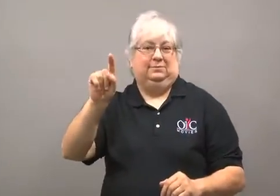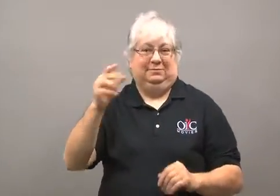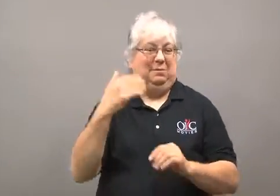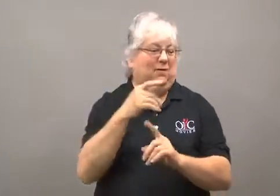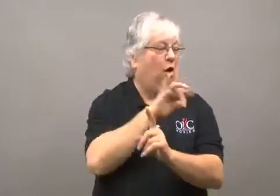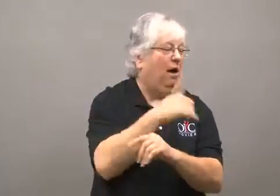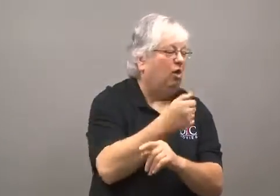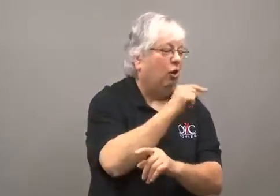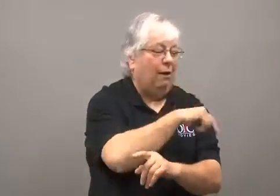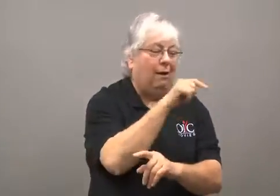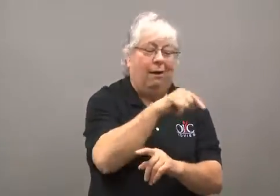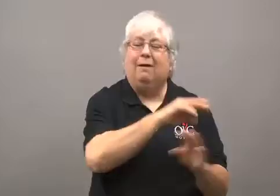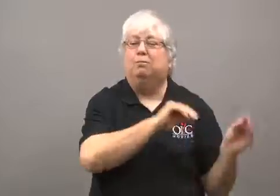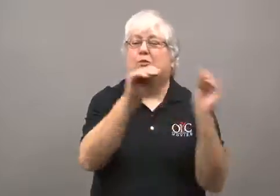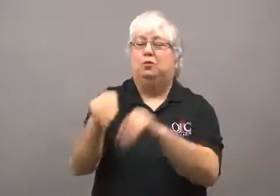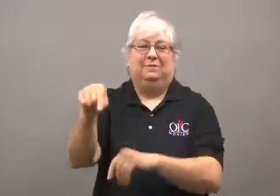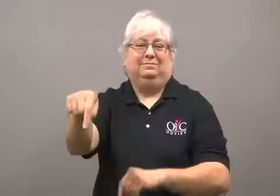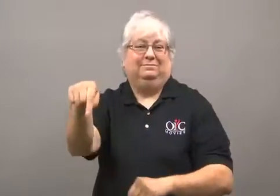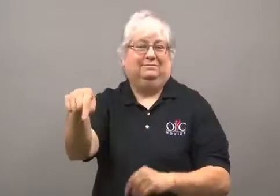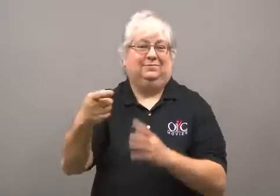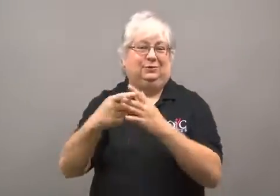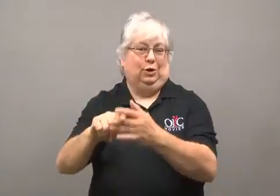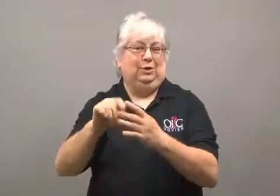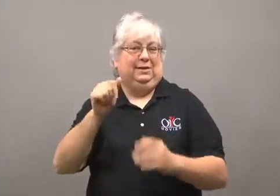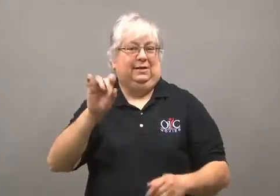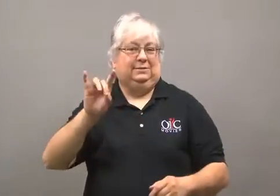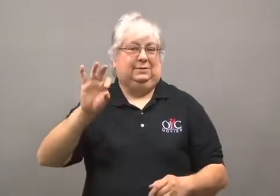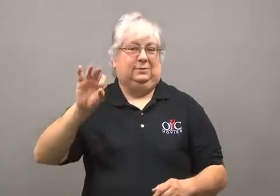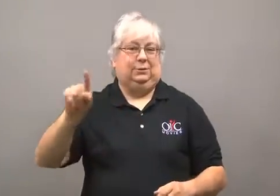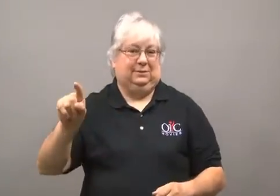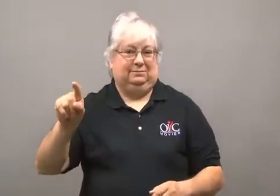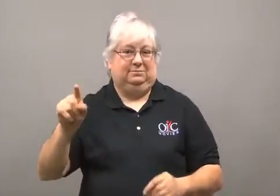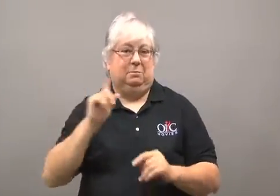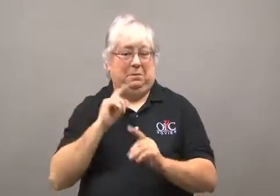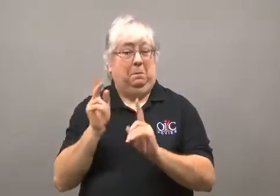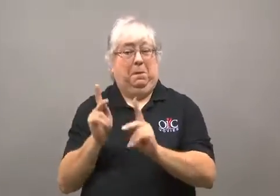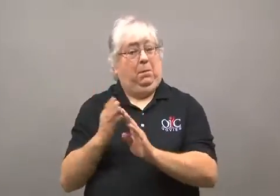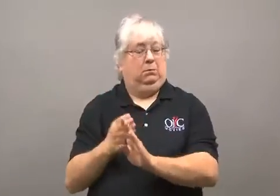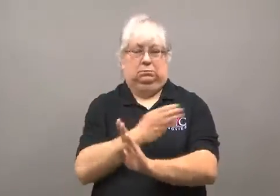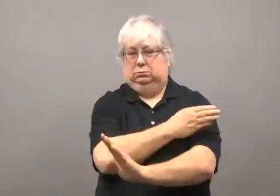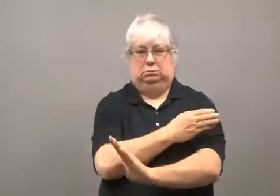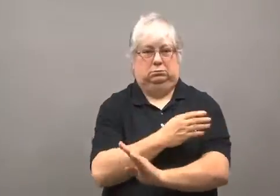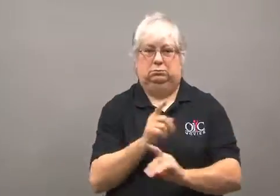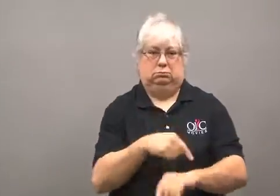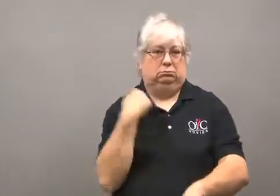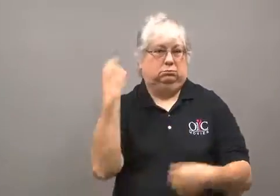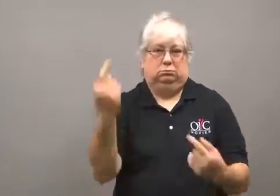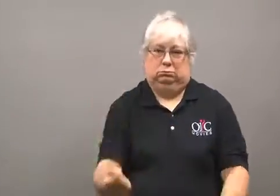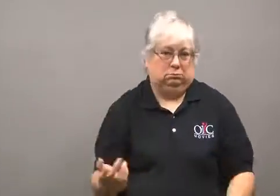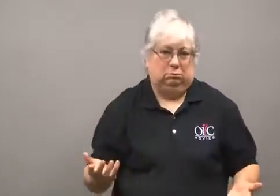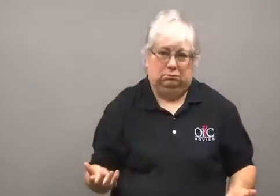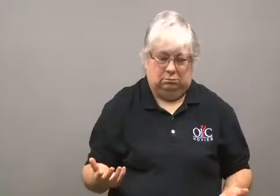The people were in other buildings since 1820 until this one was built in 1891.